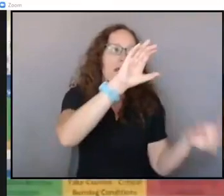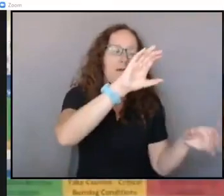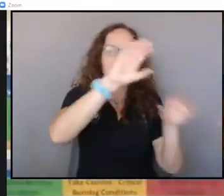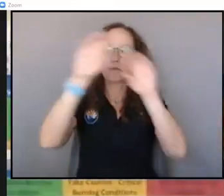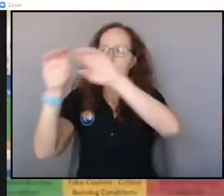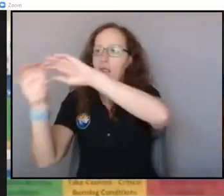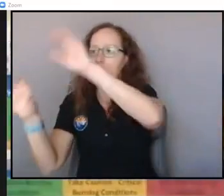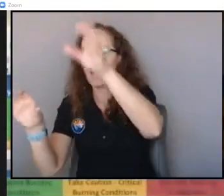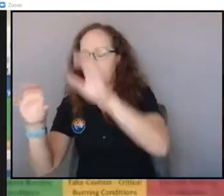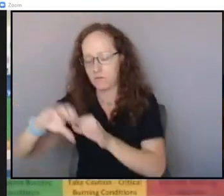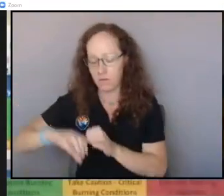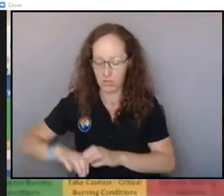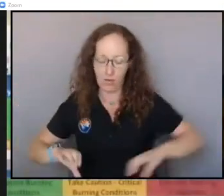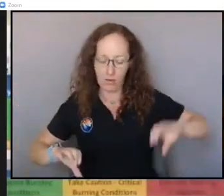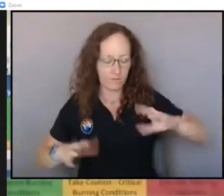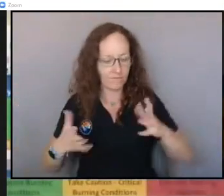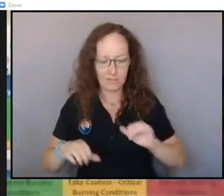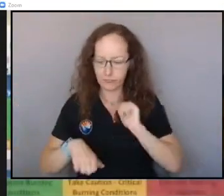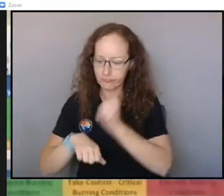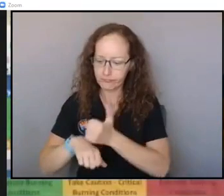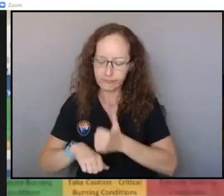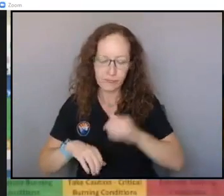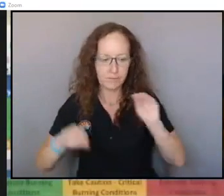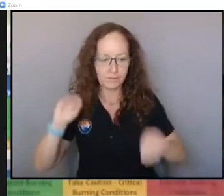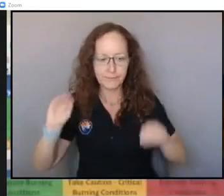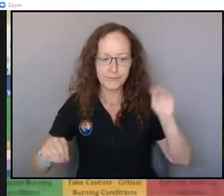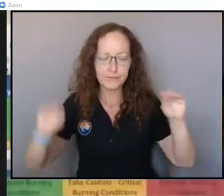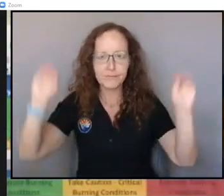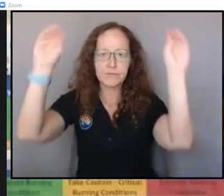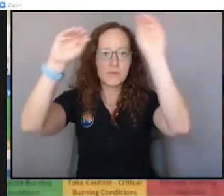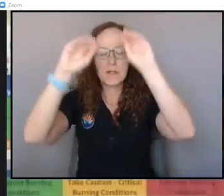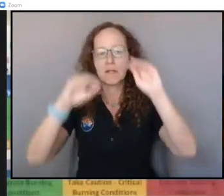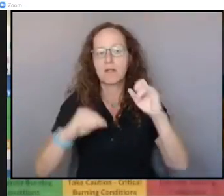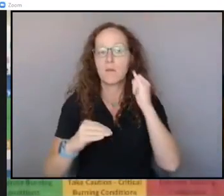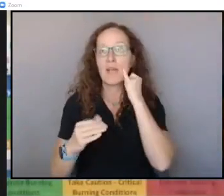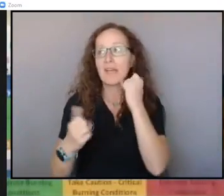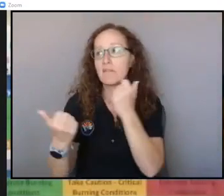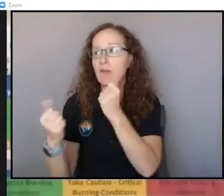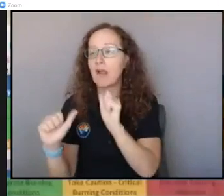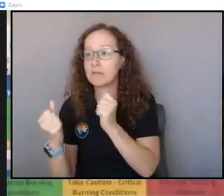SO JUST REASSURANCE THAT WE ARE NOT GOING ANYWHERE AND